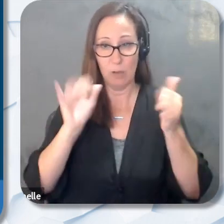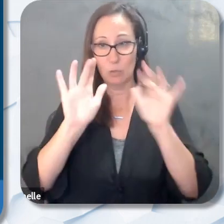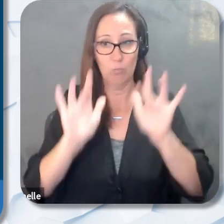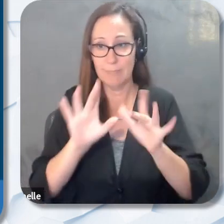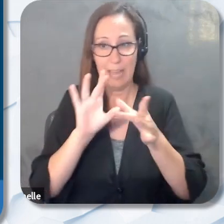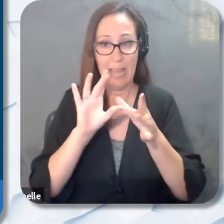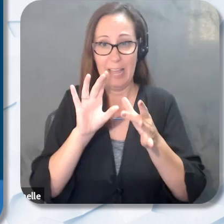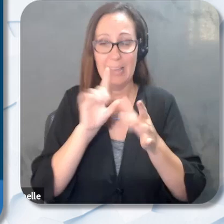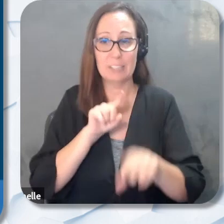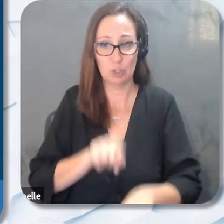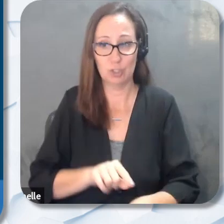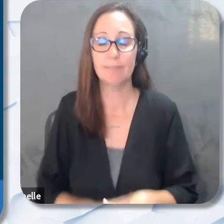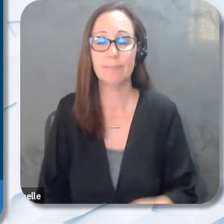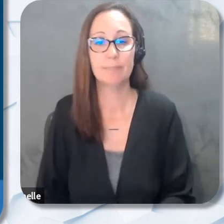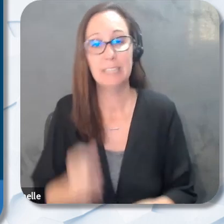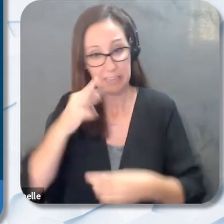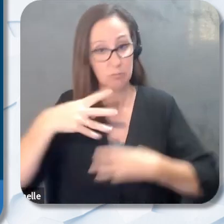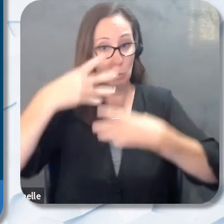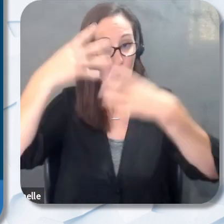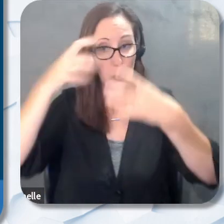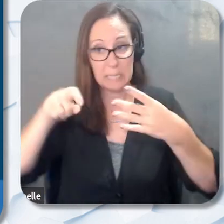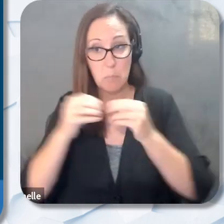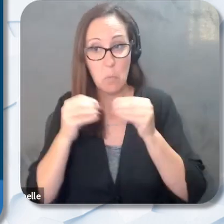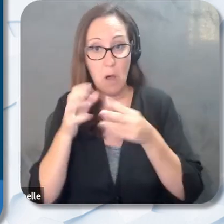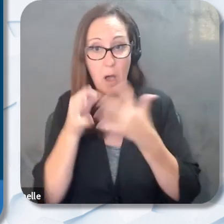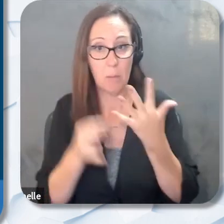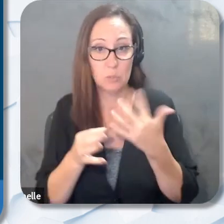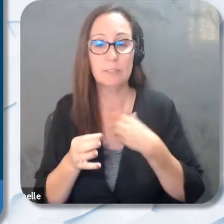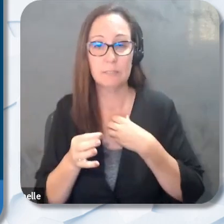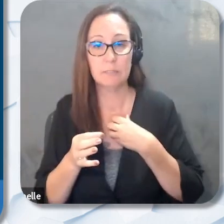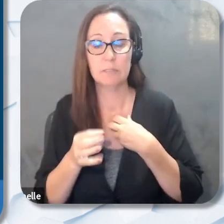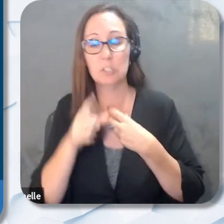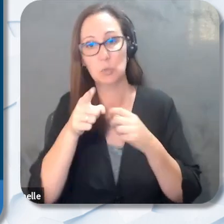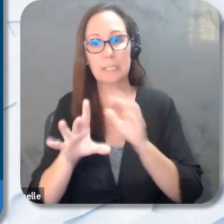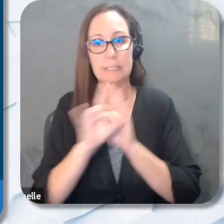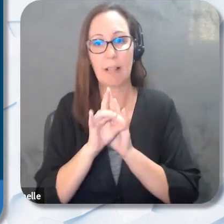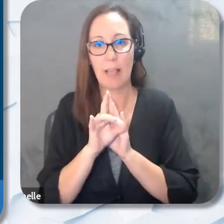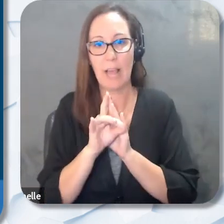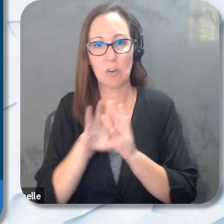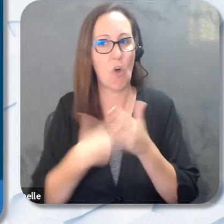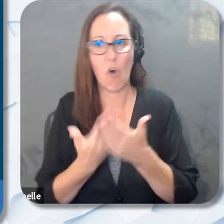If you need to you can scroll down, but you can select from all that apply